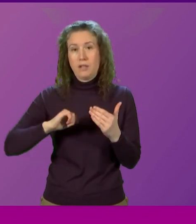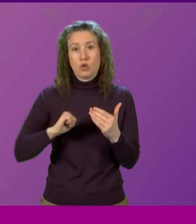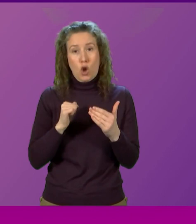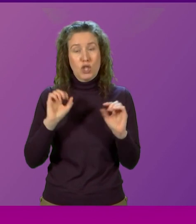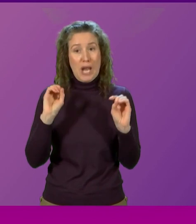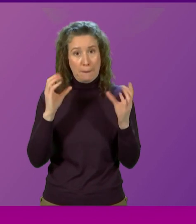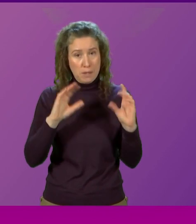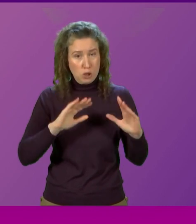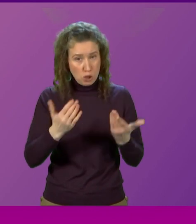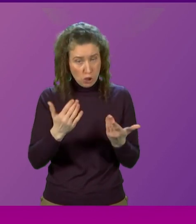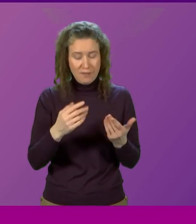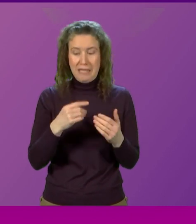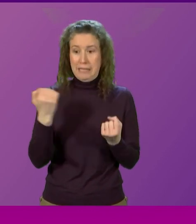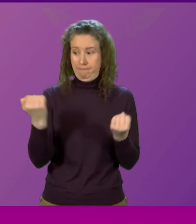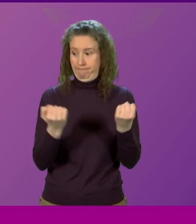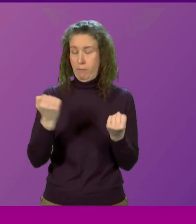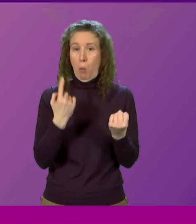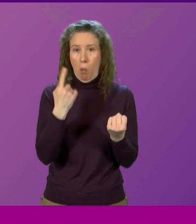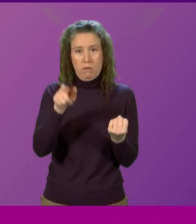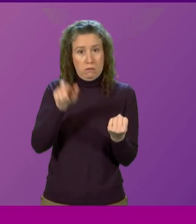Service single crewing ambulance shifts across Scotland.